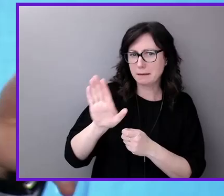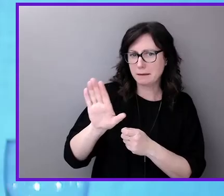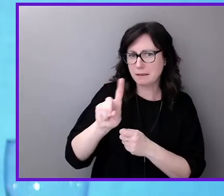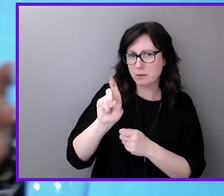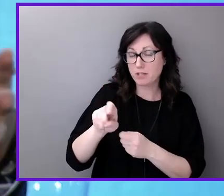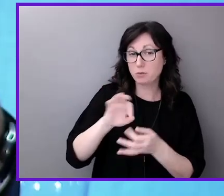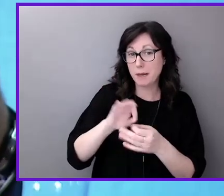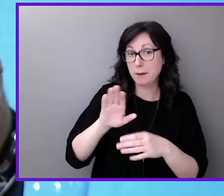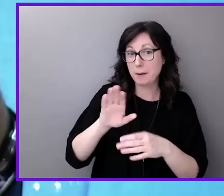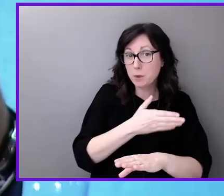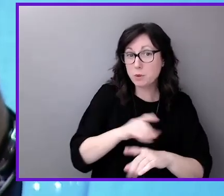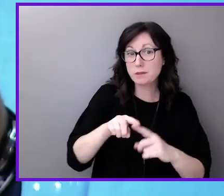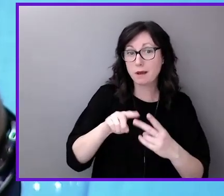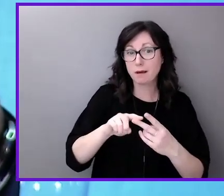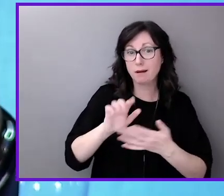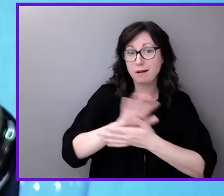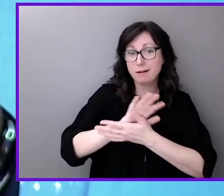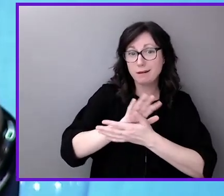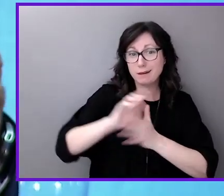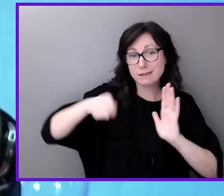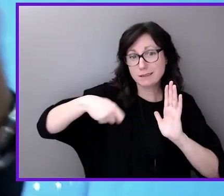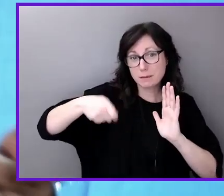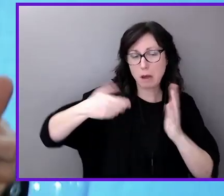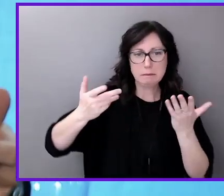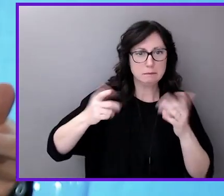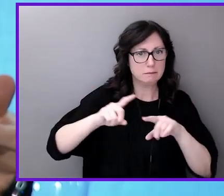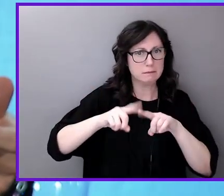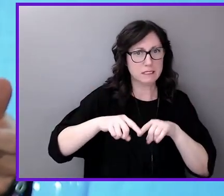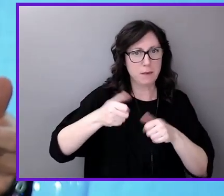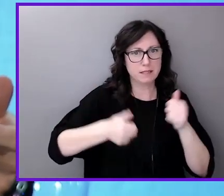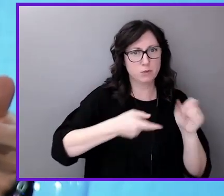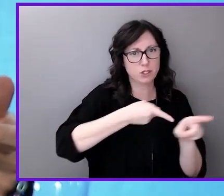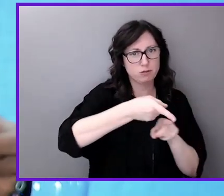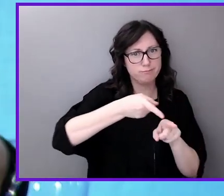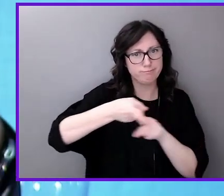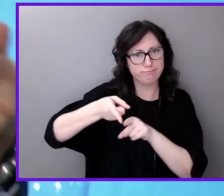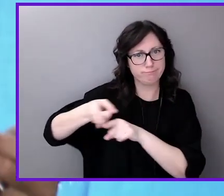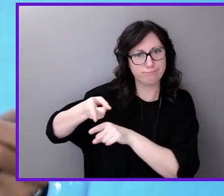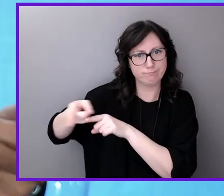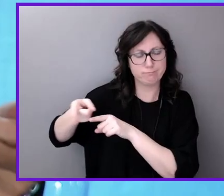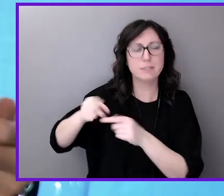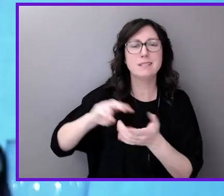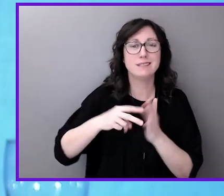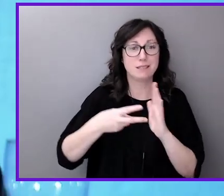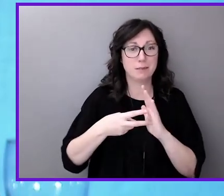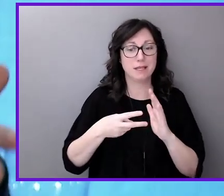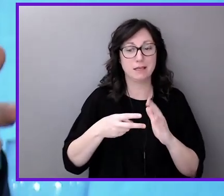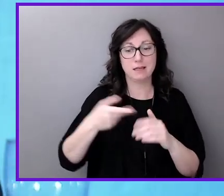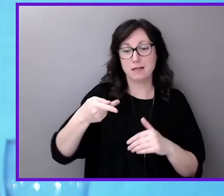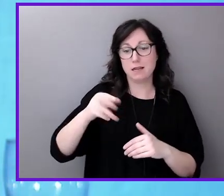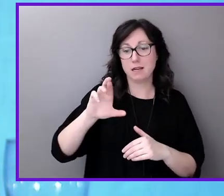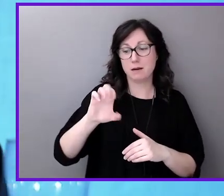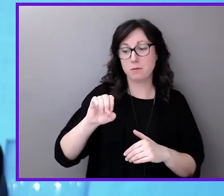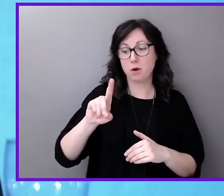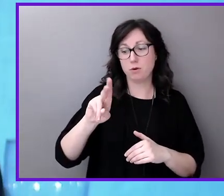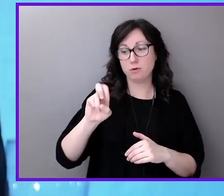cinema or another sector because depending on the sector that we’re talking about, the role of producers, in particular, is not the same.